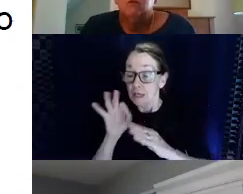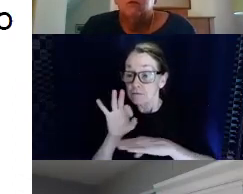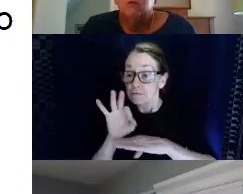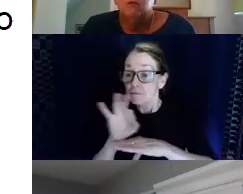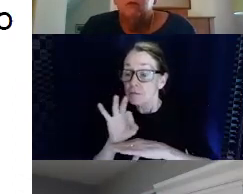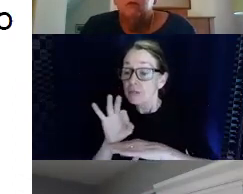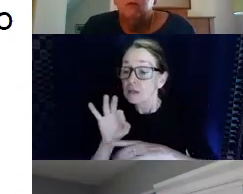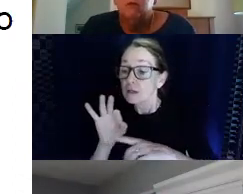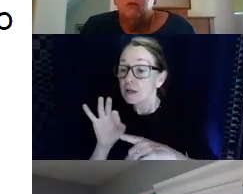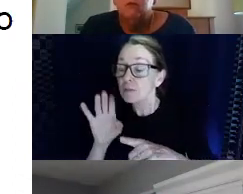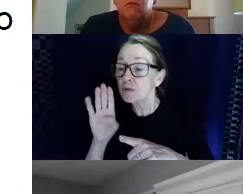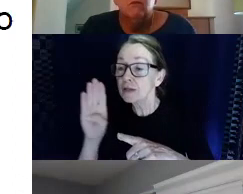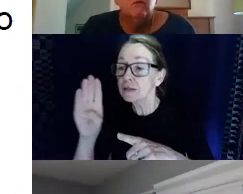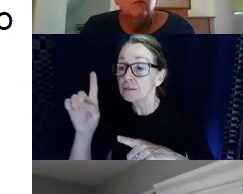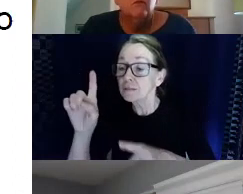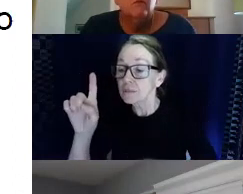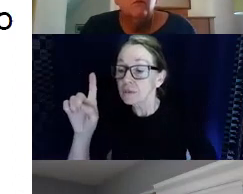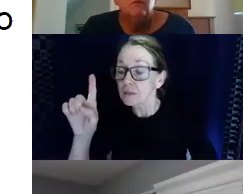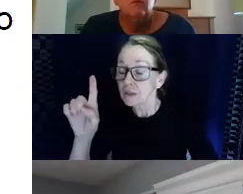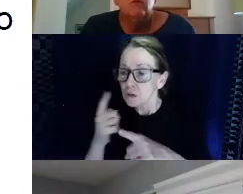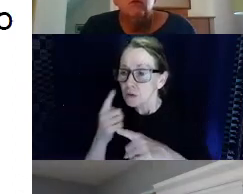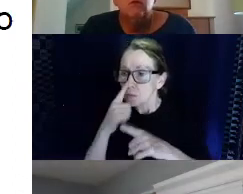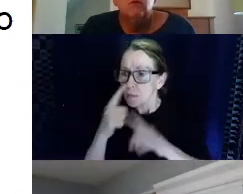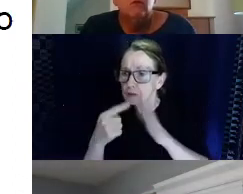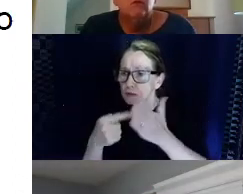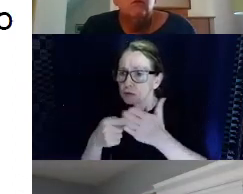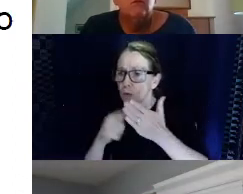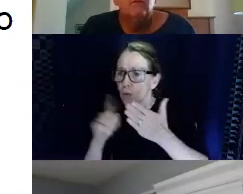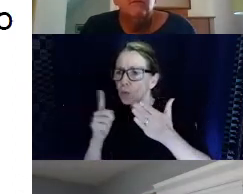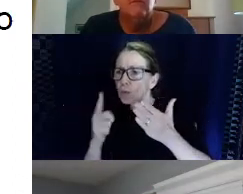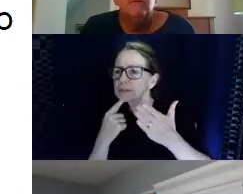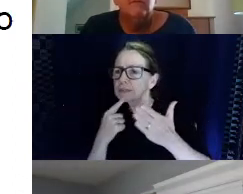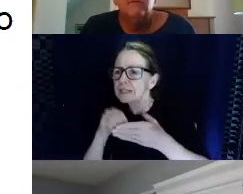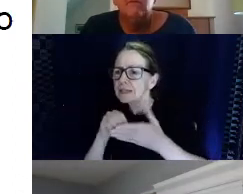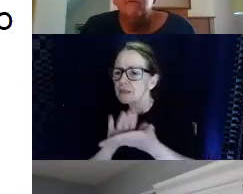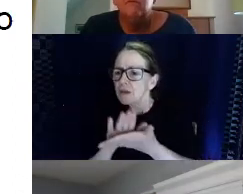THE HOST MUST ENSURE MEETINGS ARE BEING RECORDED BOTH OPEN AND EXECUTIVE SESSION.